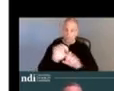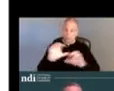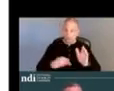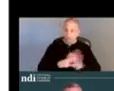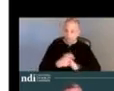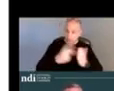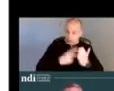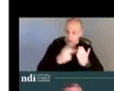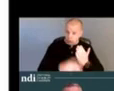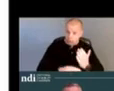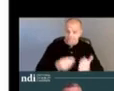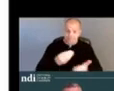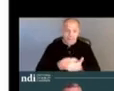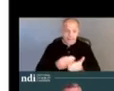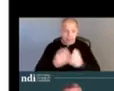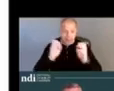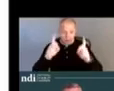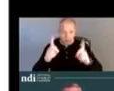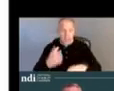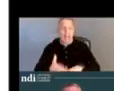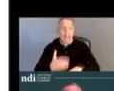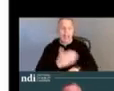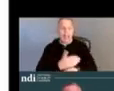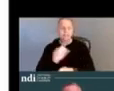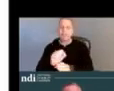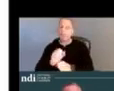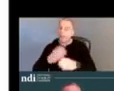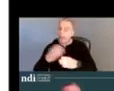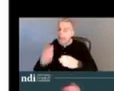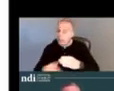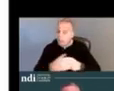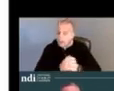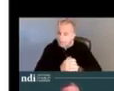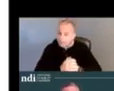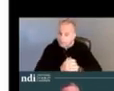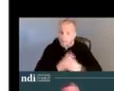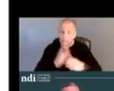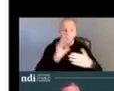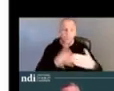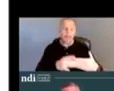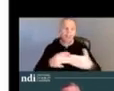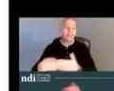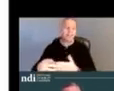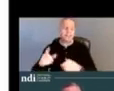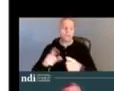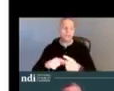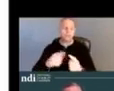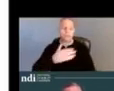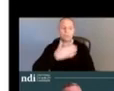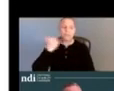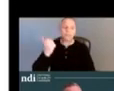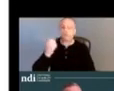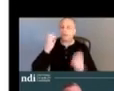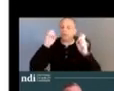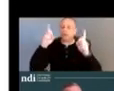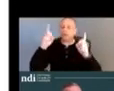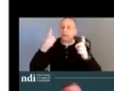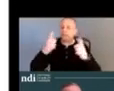education enhances employment outcomes and leads to greater educational attainment. Stay